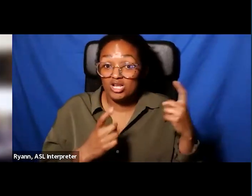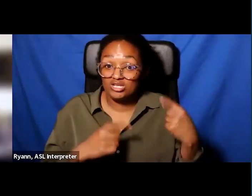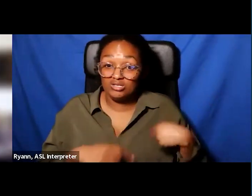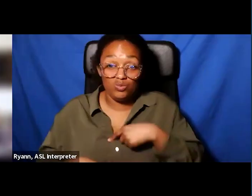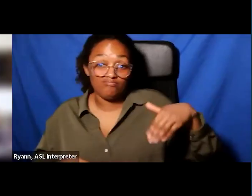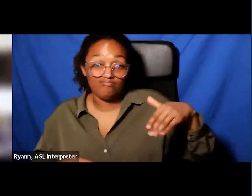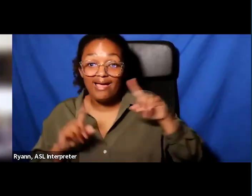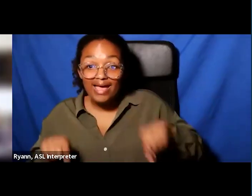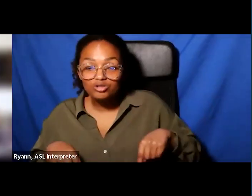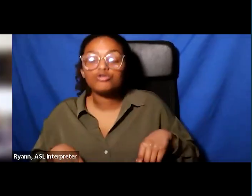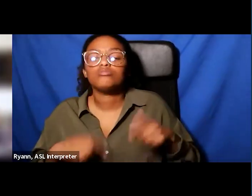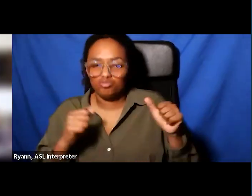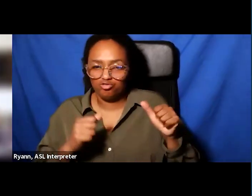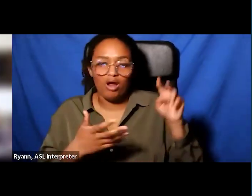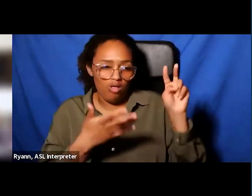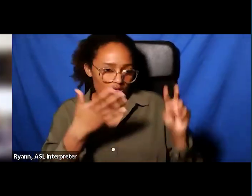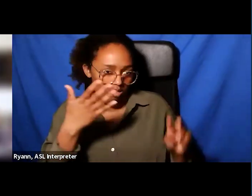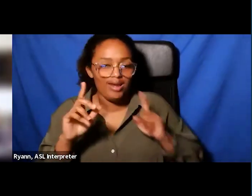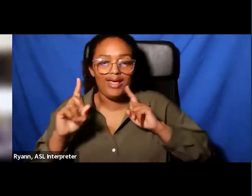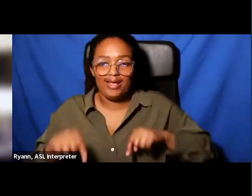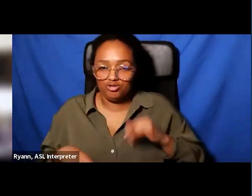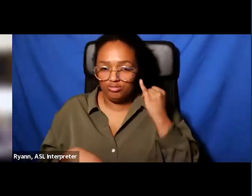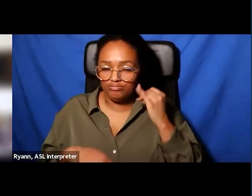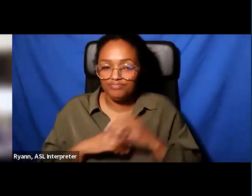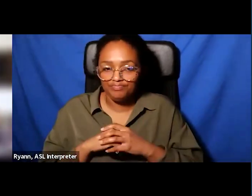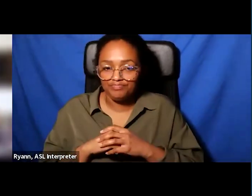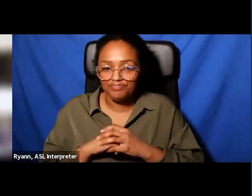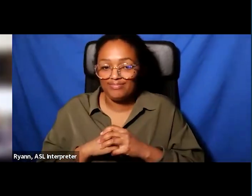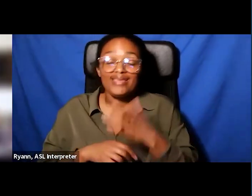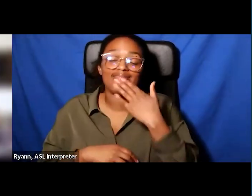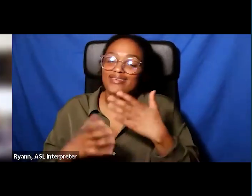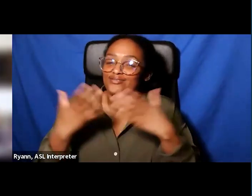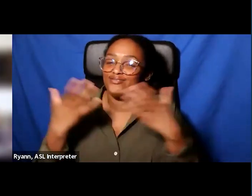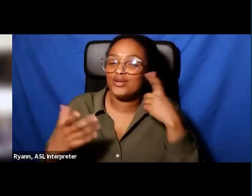ones that we're able to answer. And thank you so much again for coming!